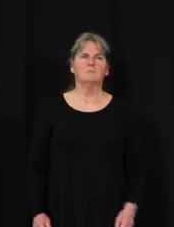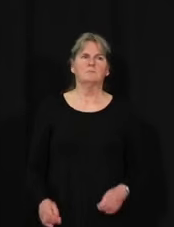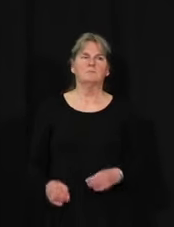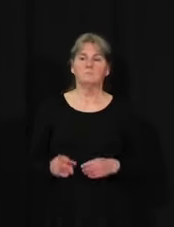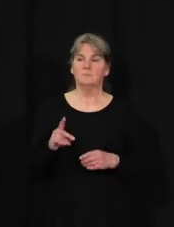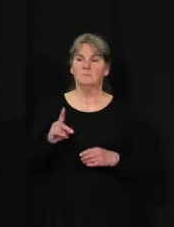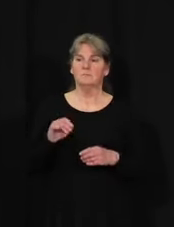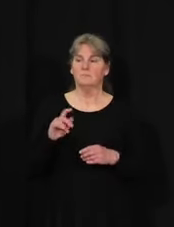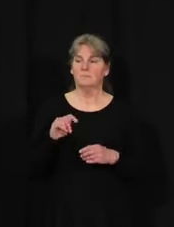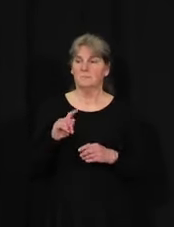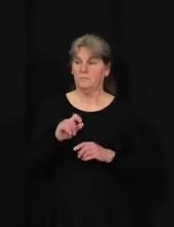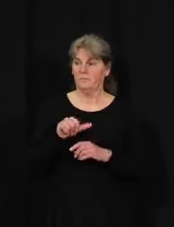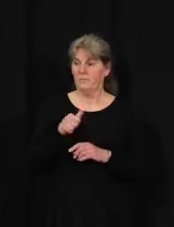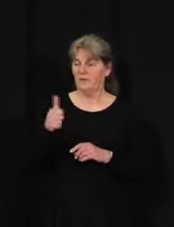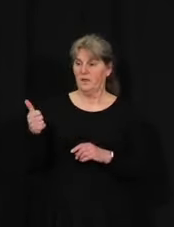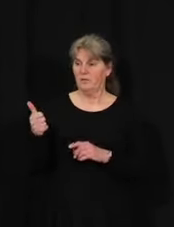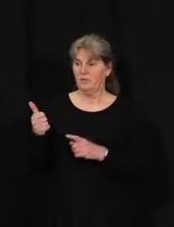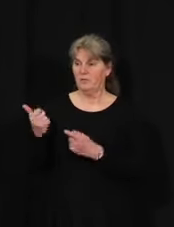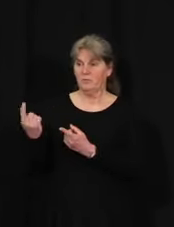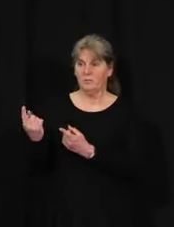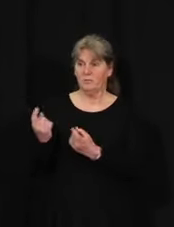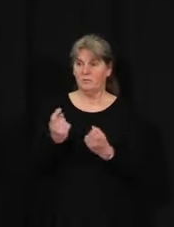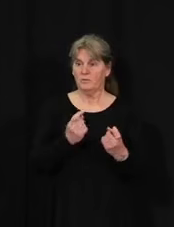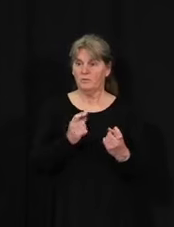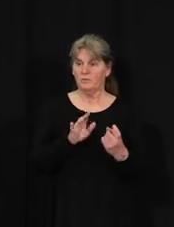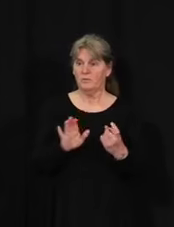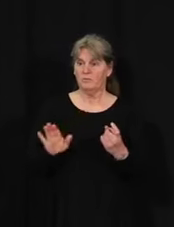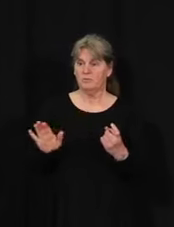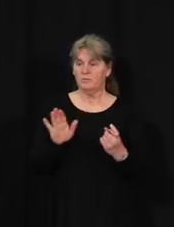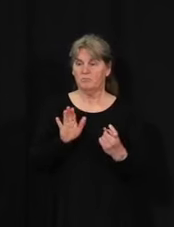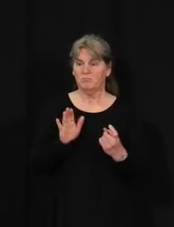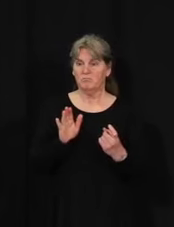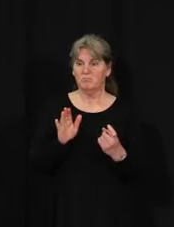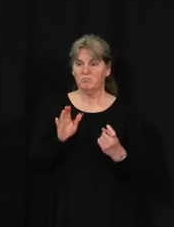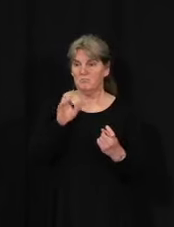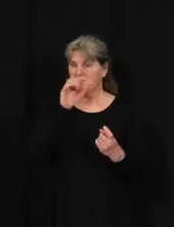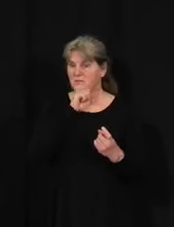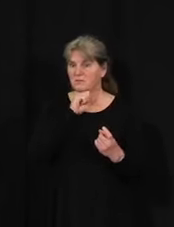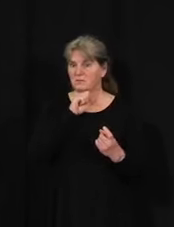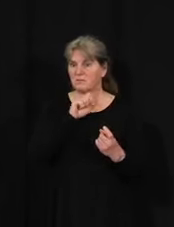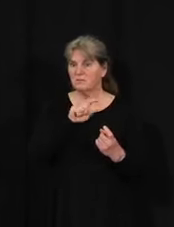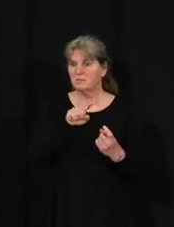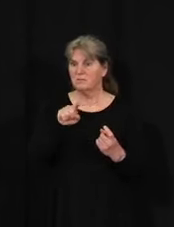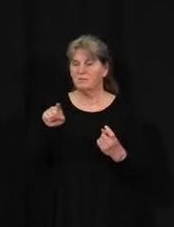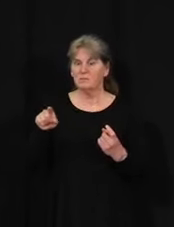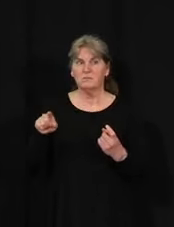Is there anyone on the phone lines that I may have missed?